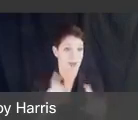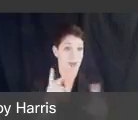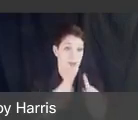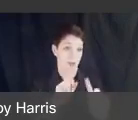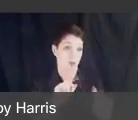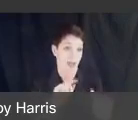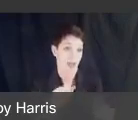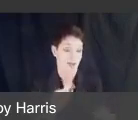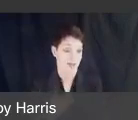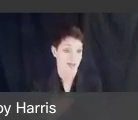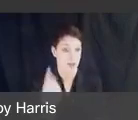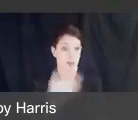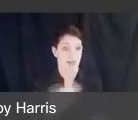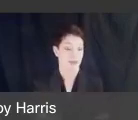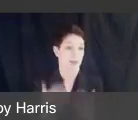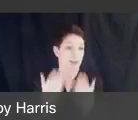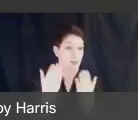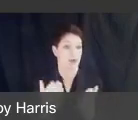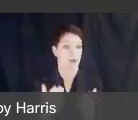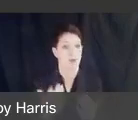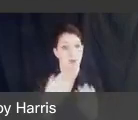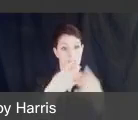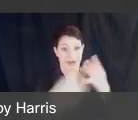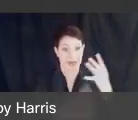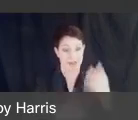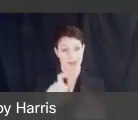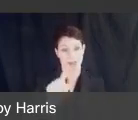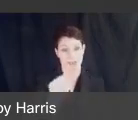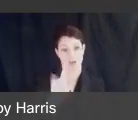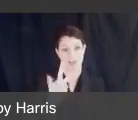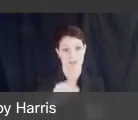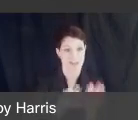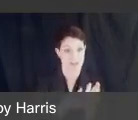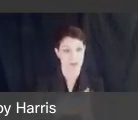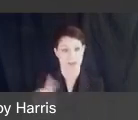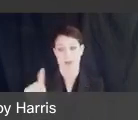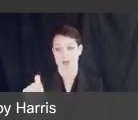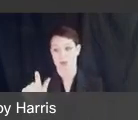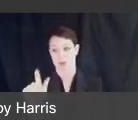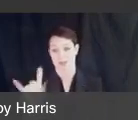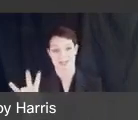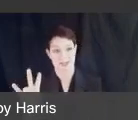bring up is you know you have this waiting list of 137,000 last week 127,000 this week. Is there a